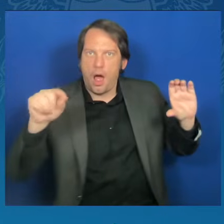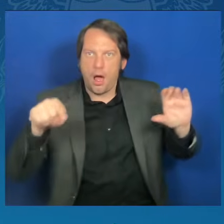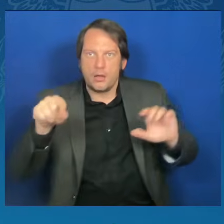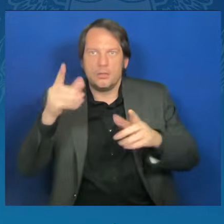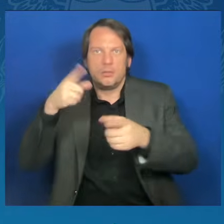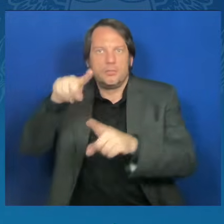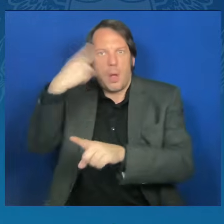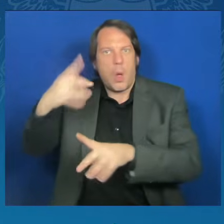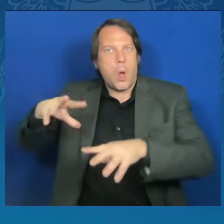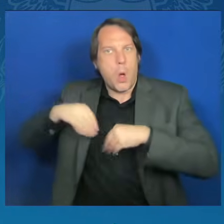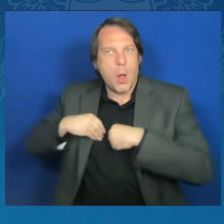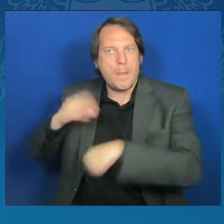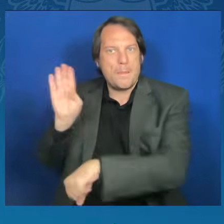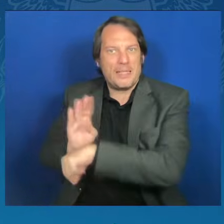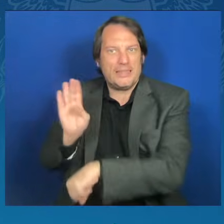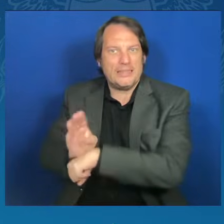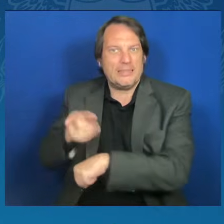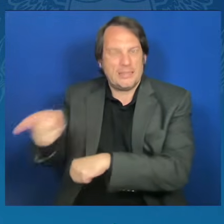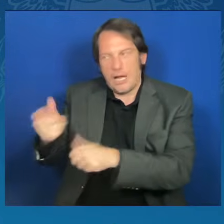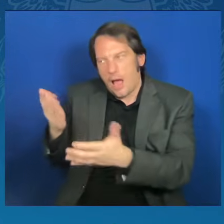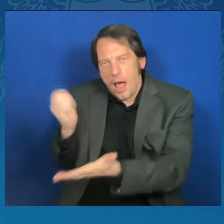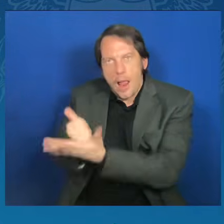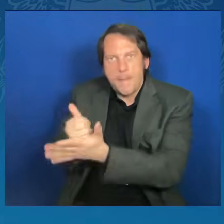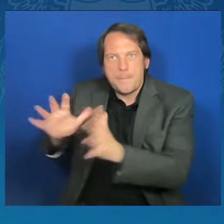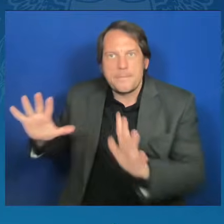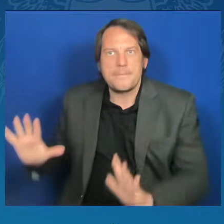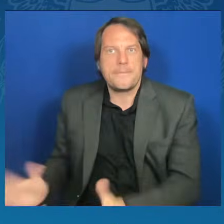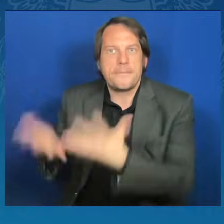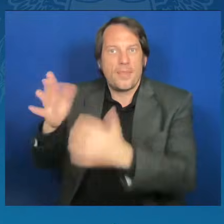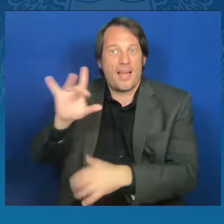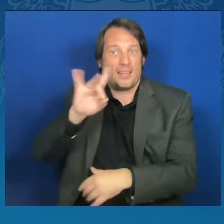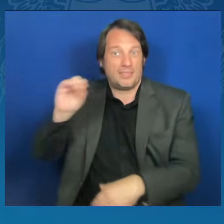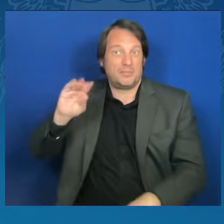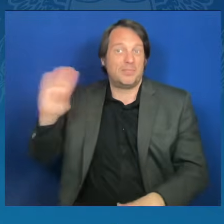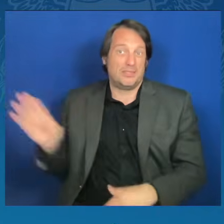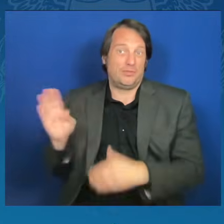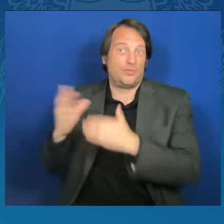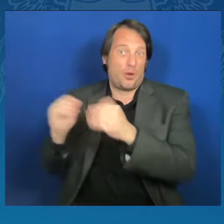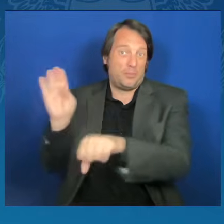I'll say it again, $80 billion. That is because of the Vice President's leadership,